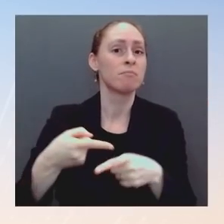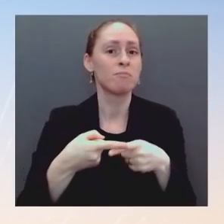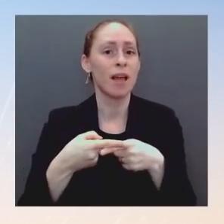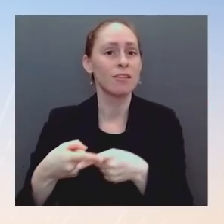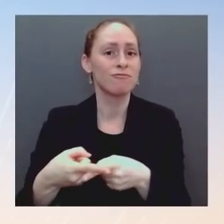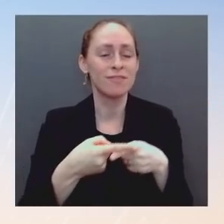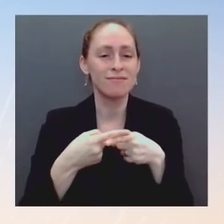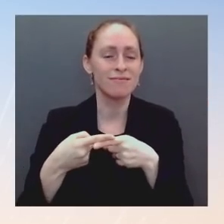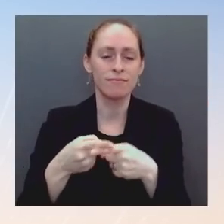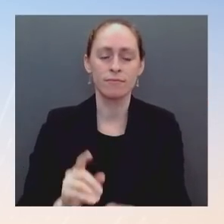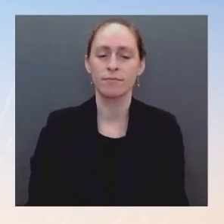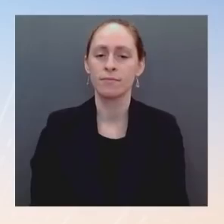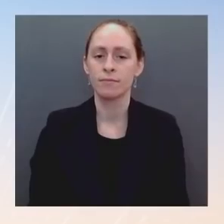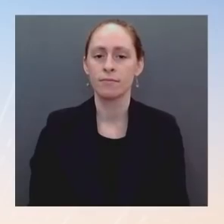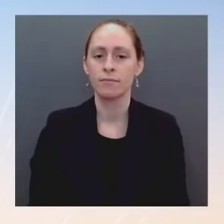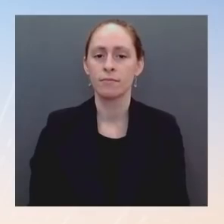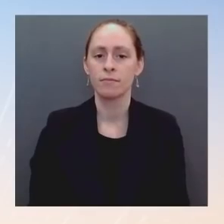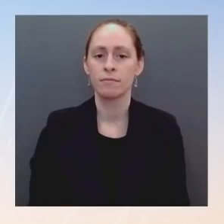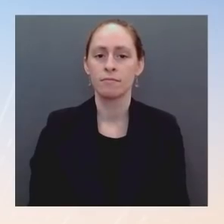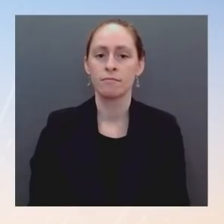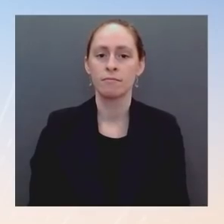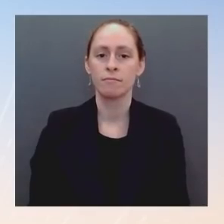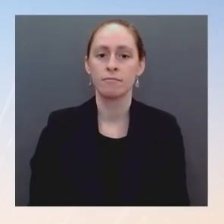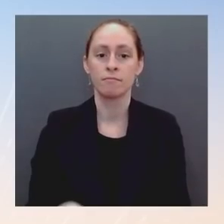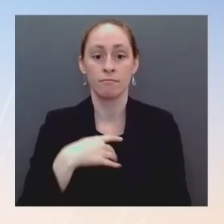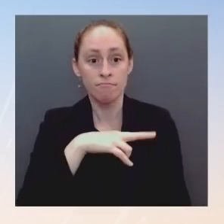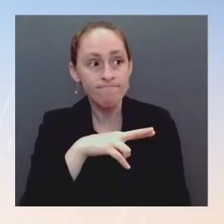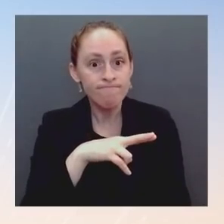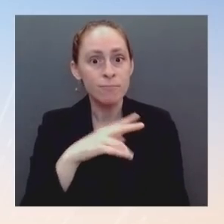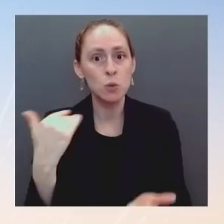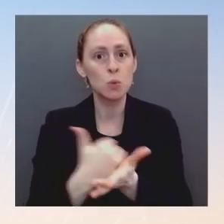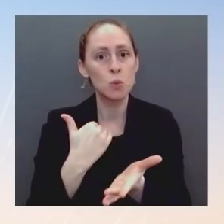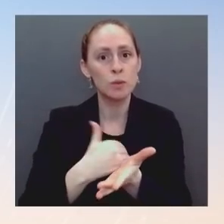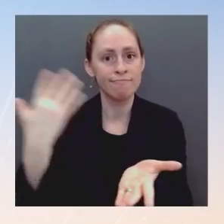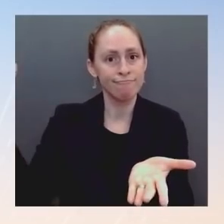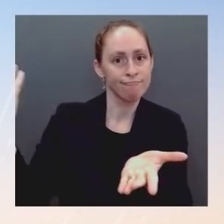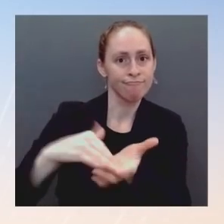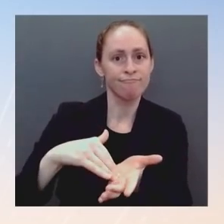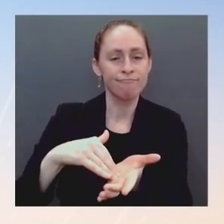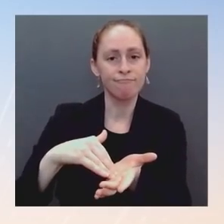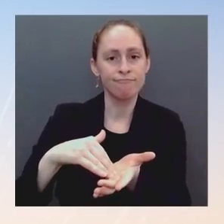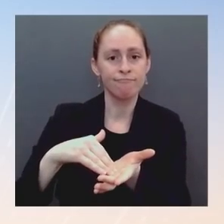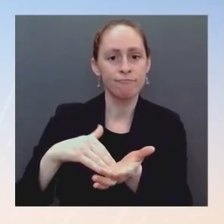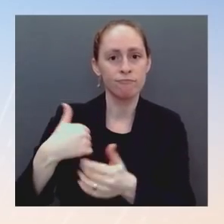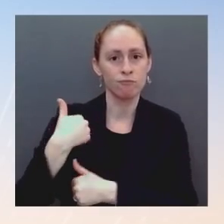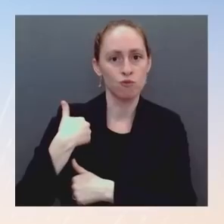with plans for more in the coming weeks. We're also seeing Russia undertake efforts to destabilize Ukraine,